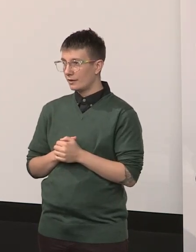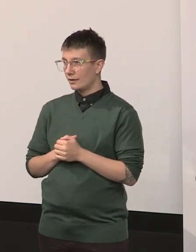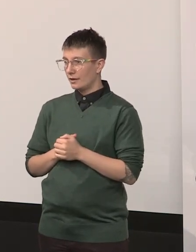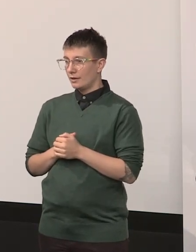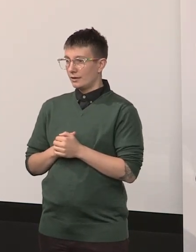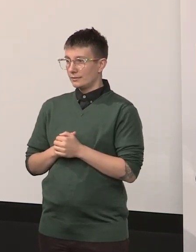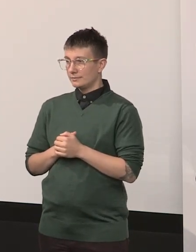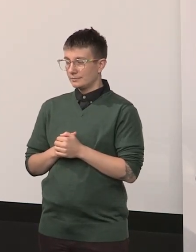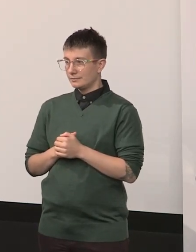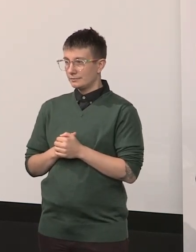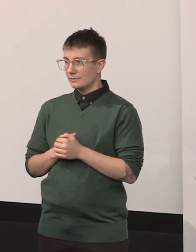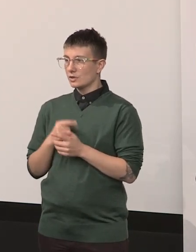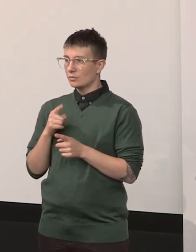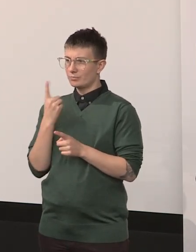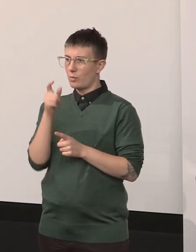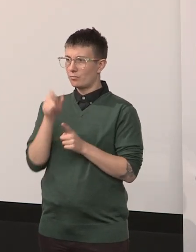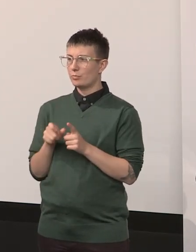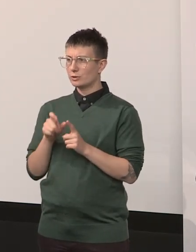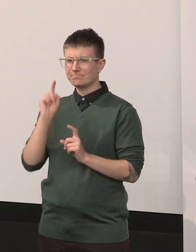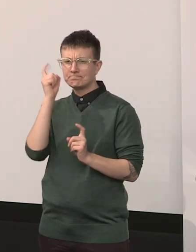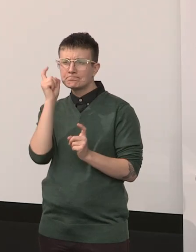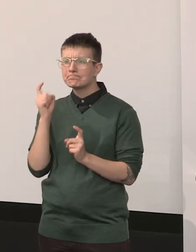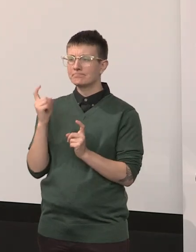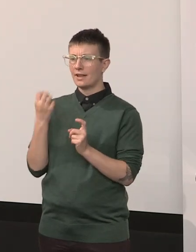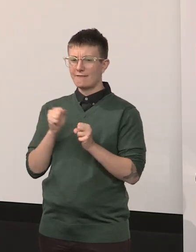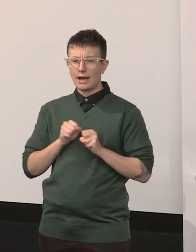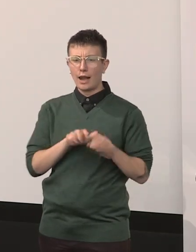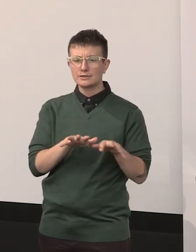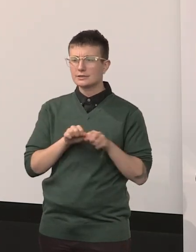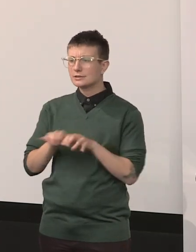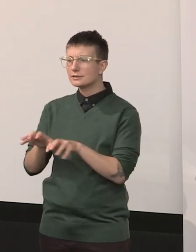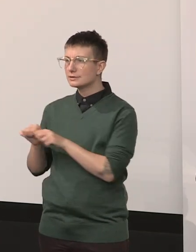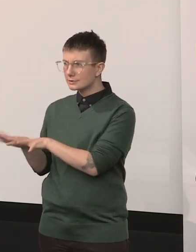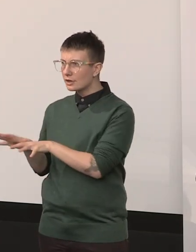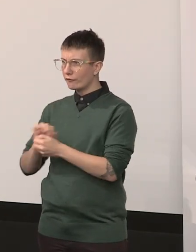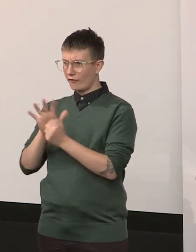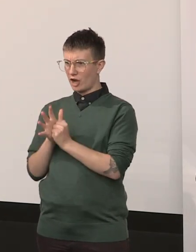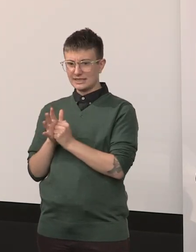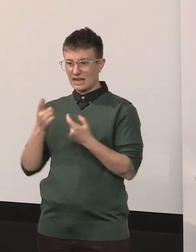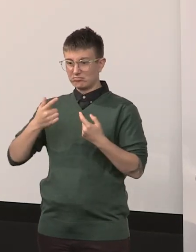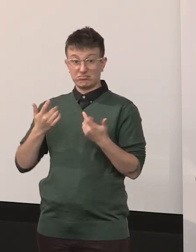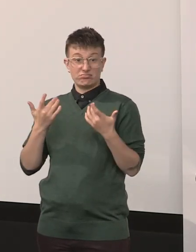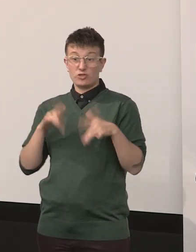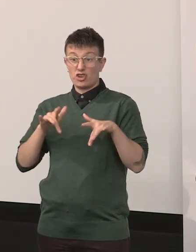period. There was a question